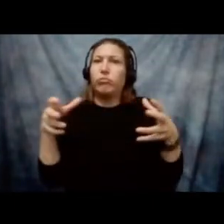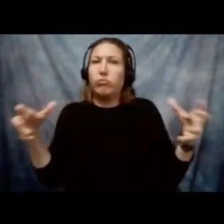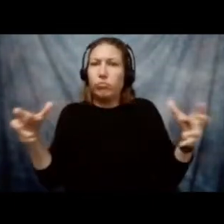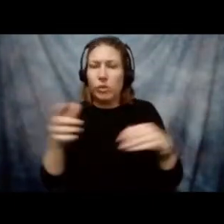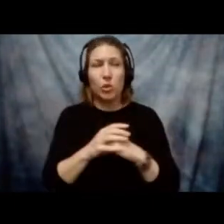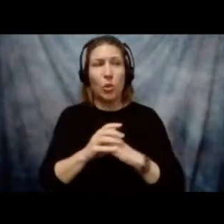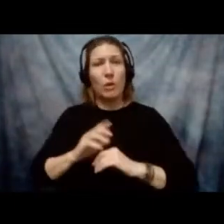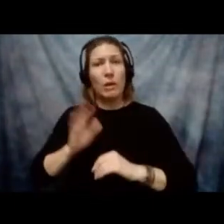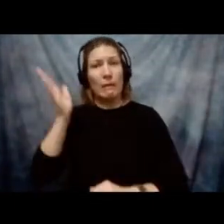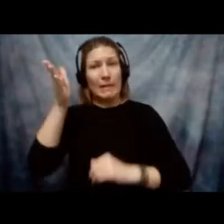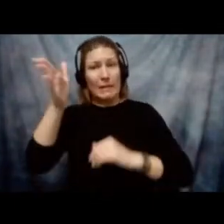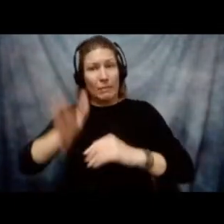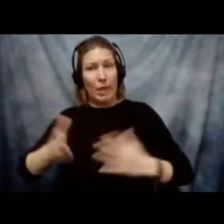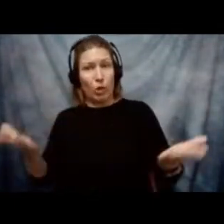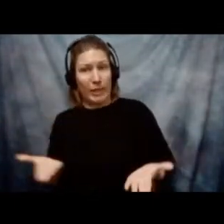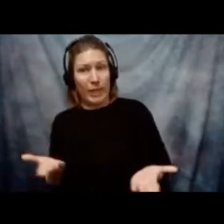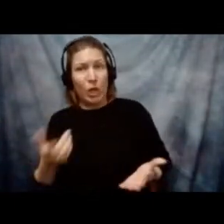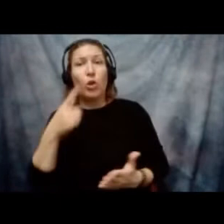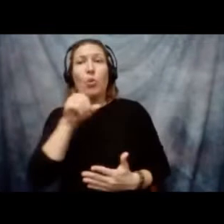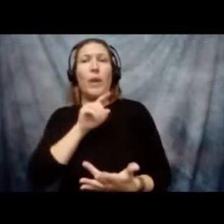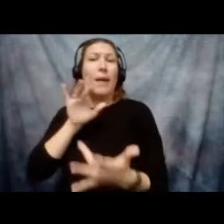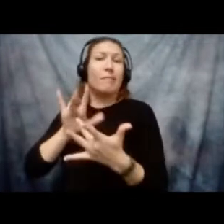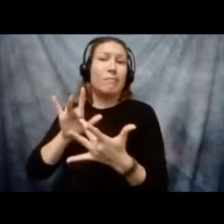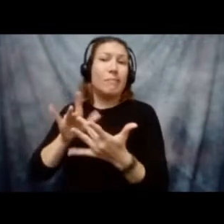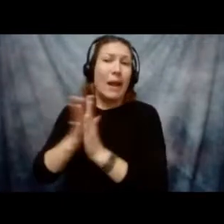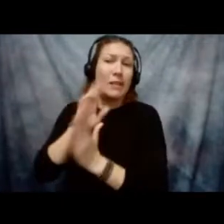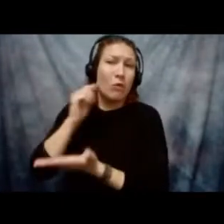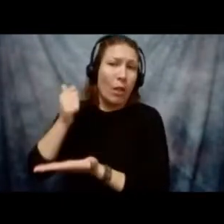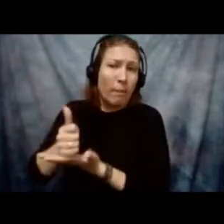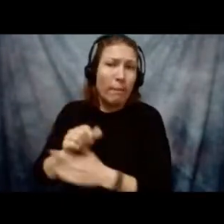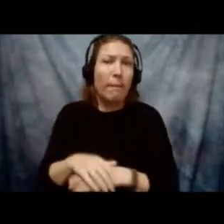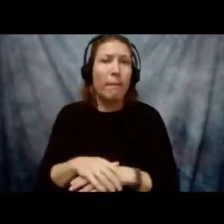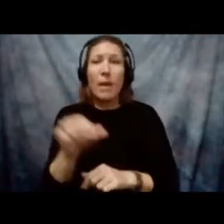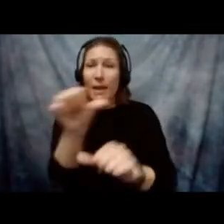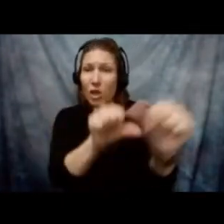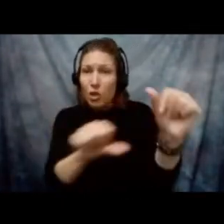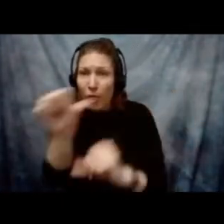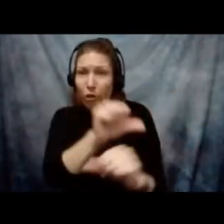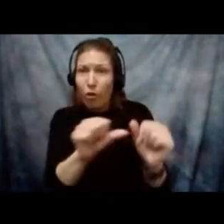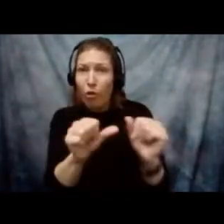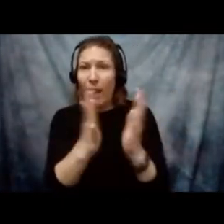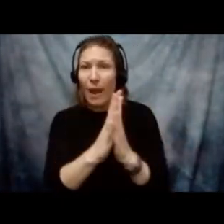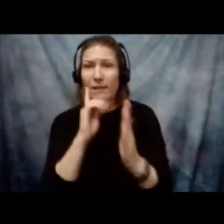sessions make those connections ask for help on twitter there's learnchat on thursday nights